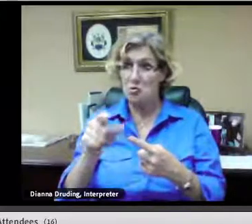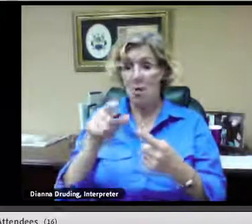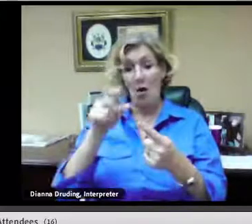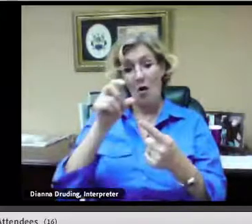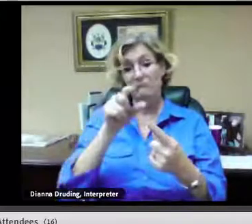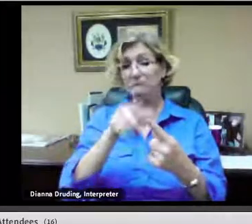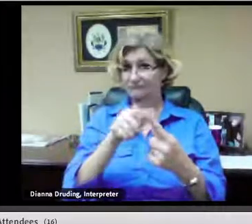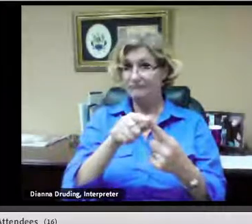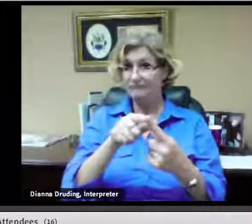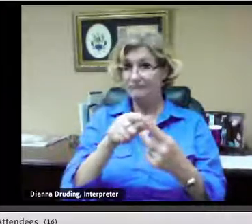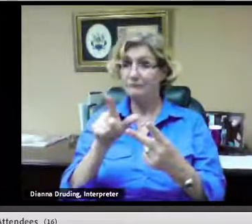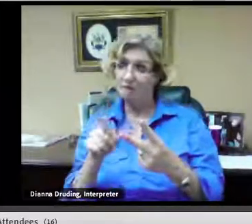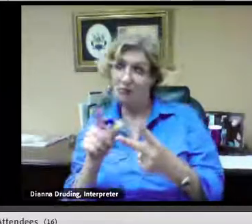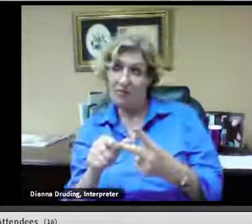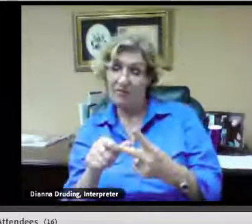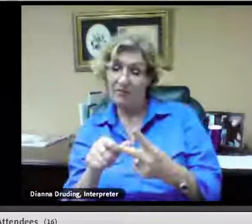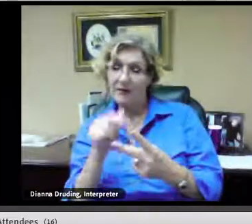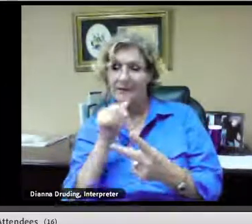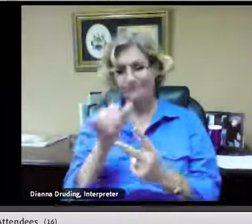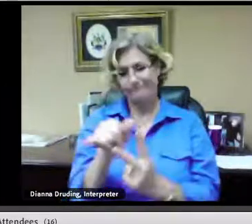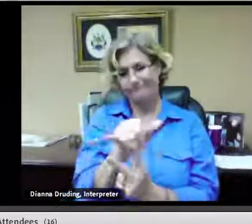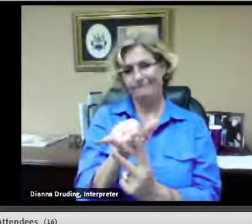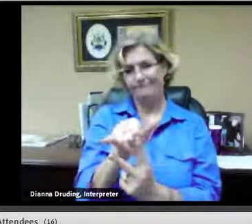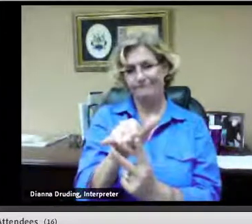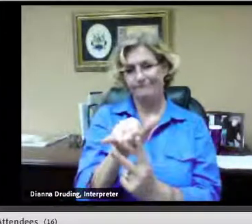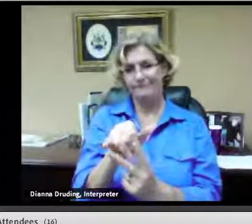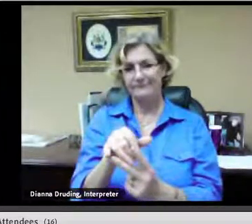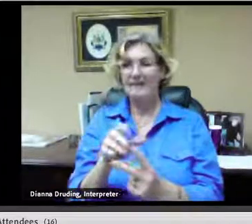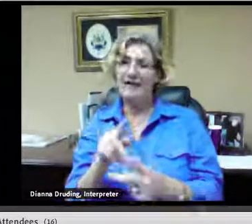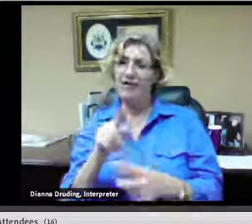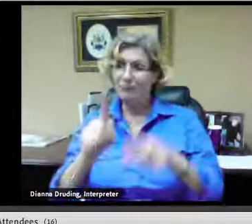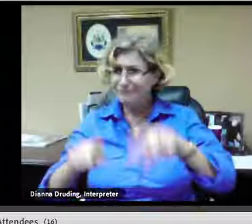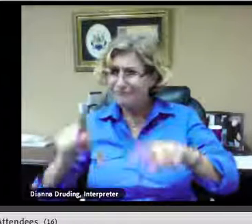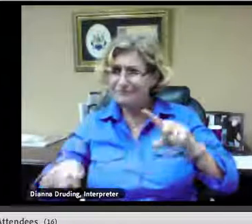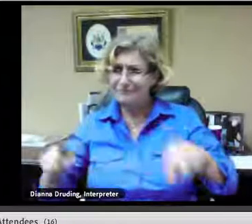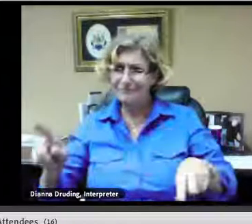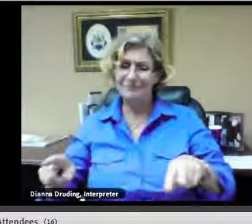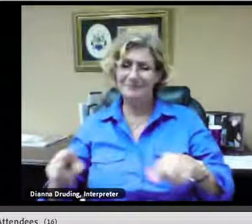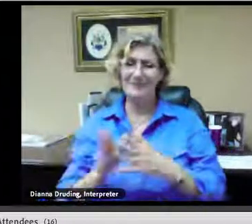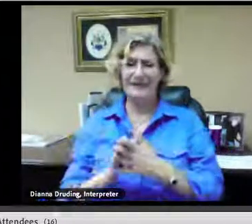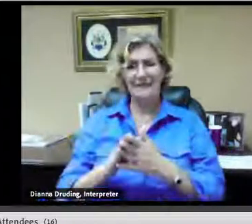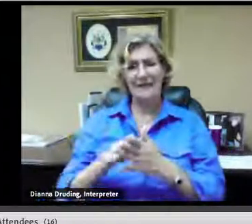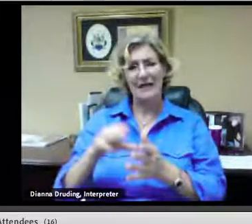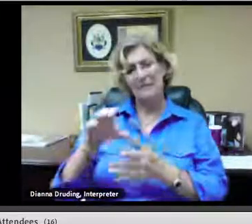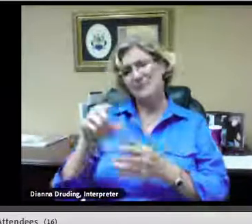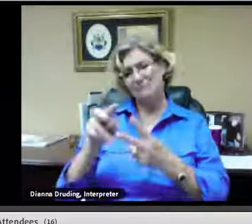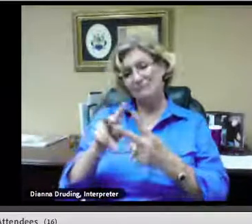And there's variances in the connotation and the denotation, I think, of these words. Okay?